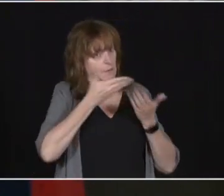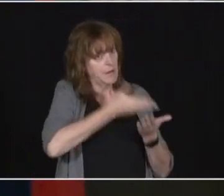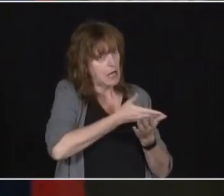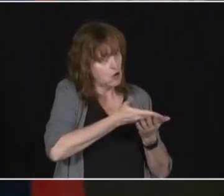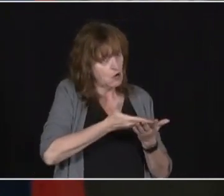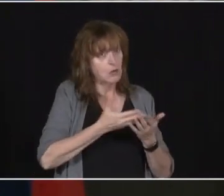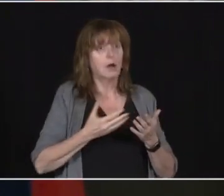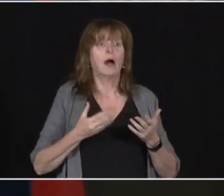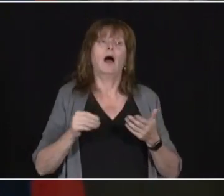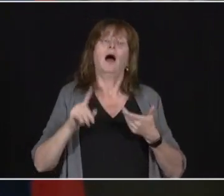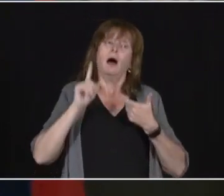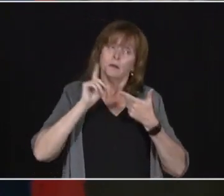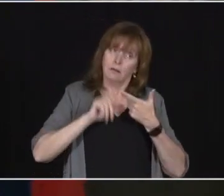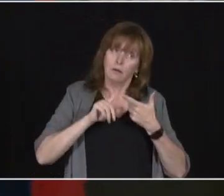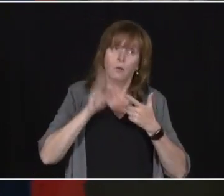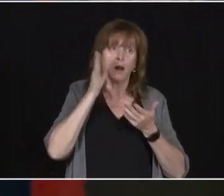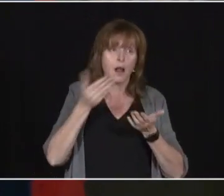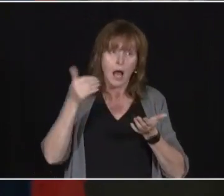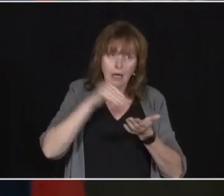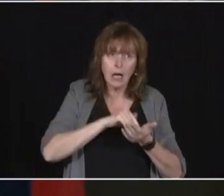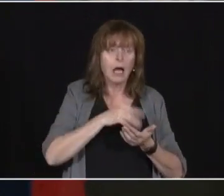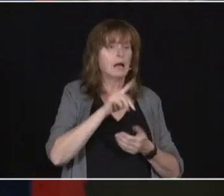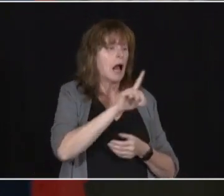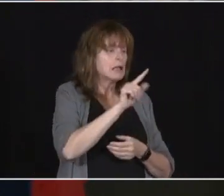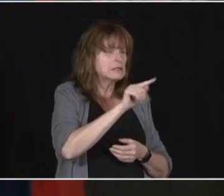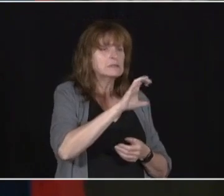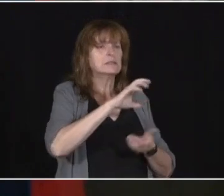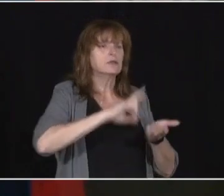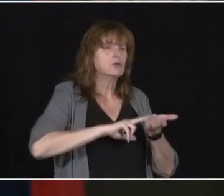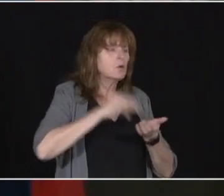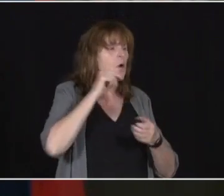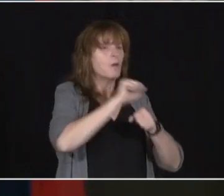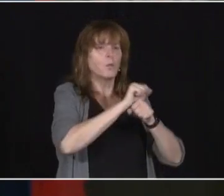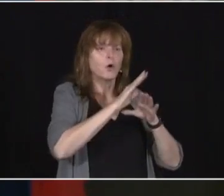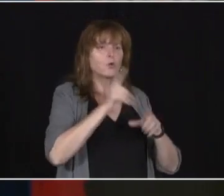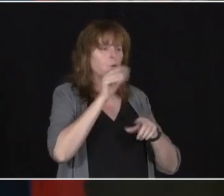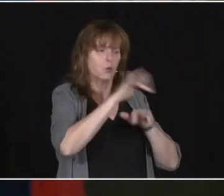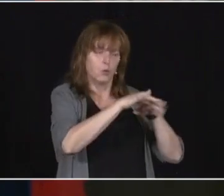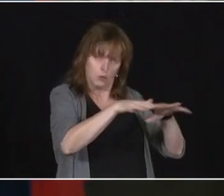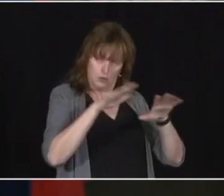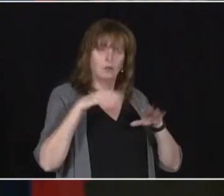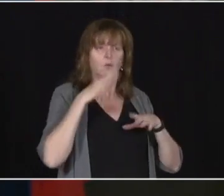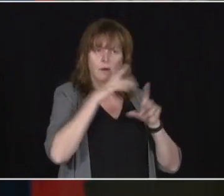We will follow up again with long-term care, front-line workers there. And all the healthcare workers as well.